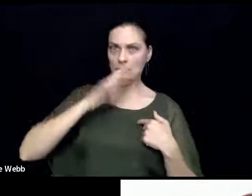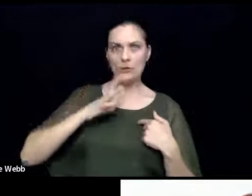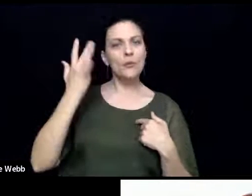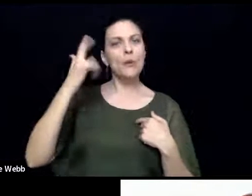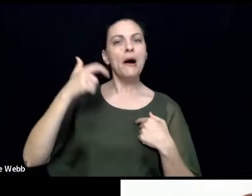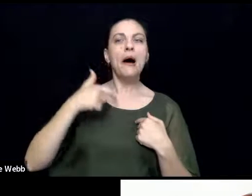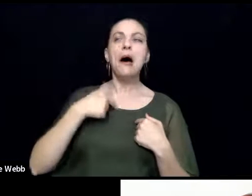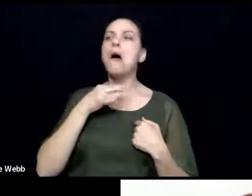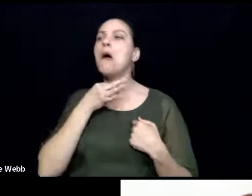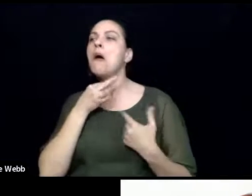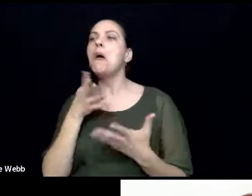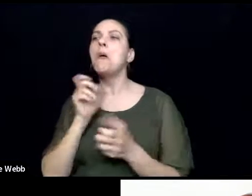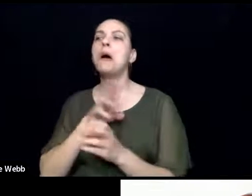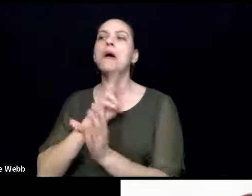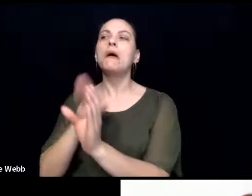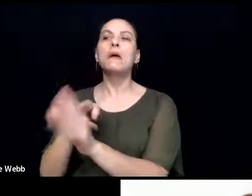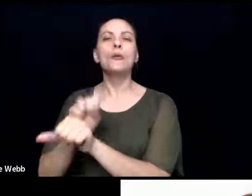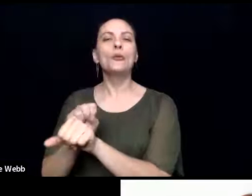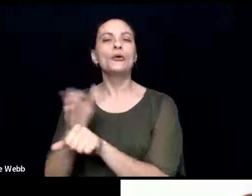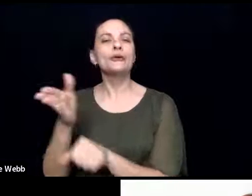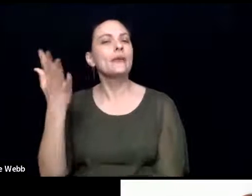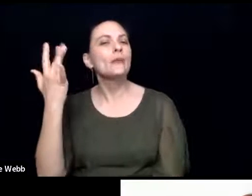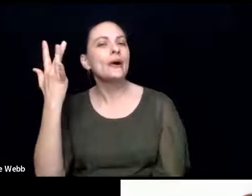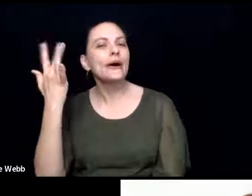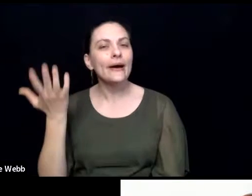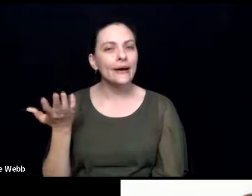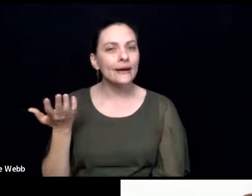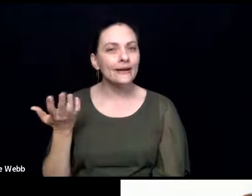Is it a story that makes me feel like I might belong or be included there?